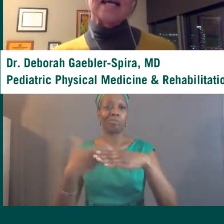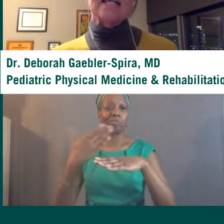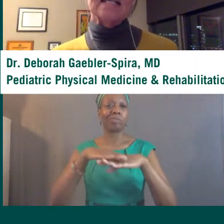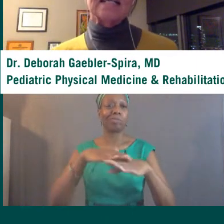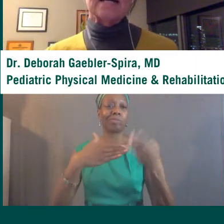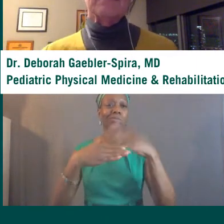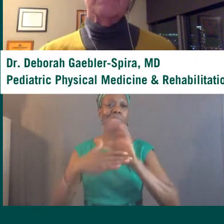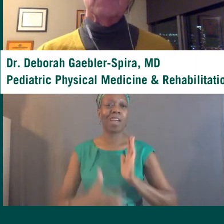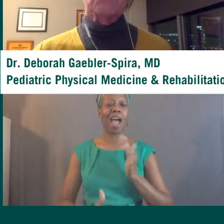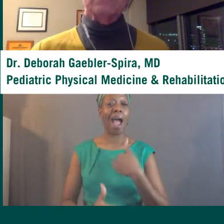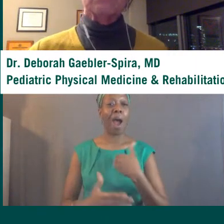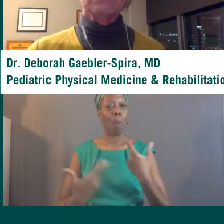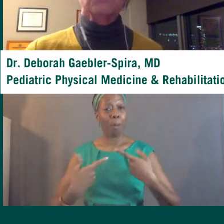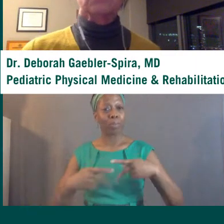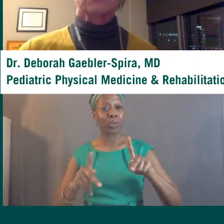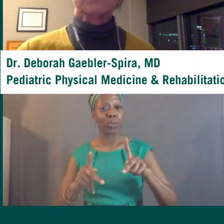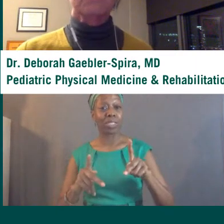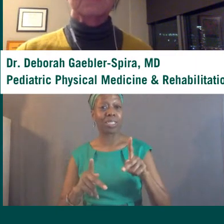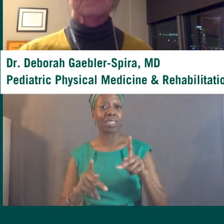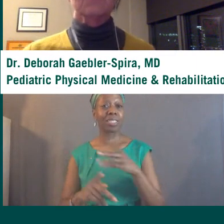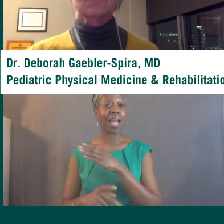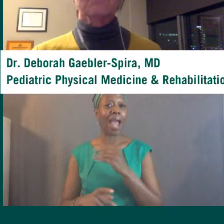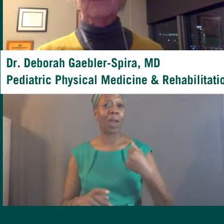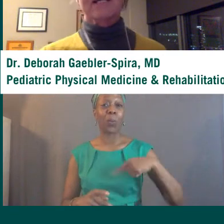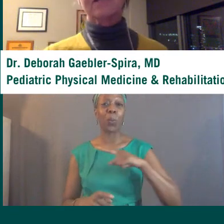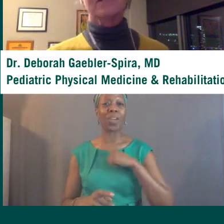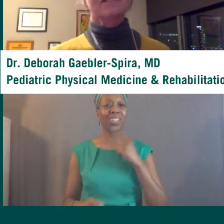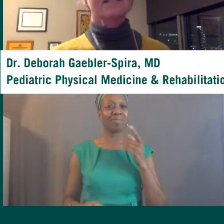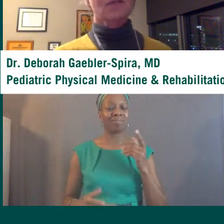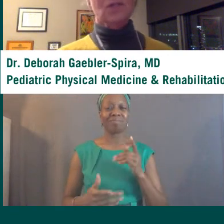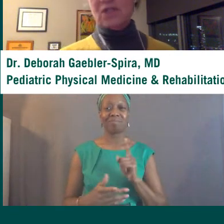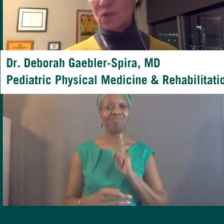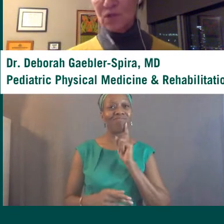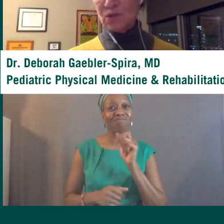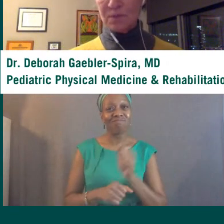And we certainly, wanna give some practical suggestions